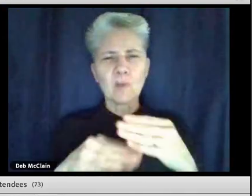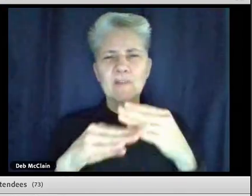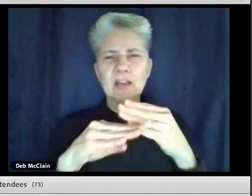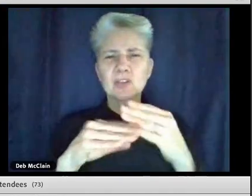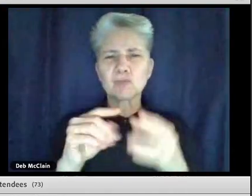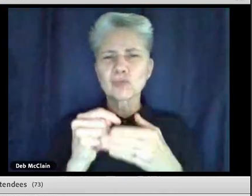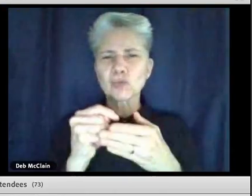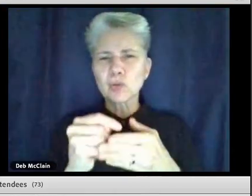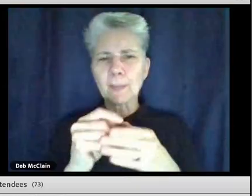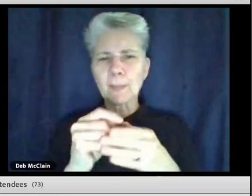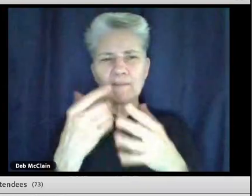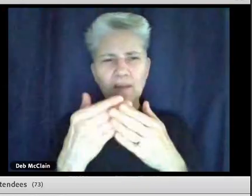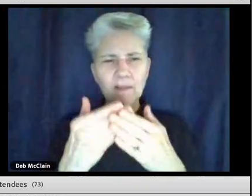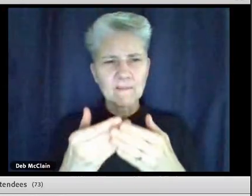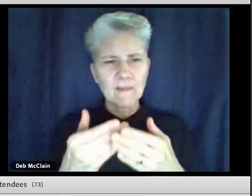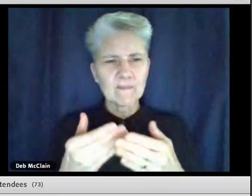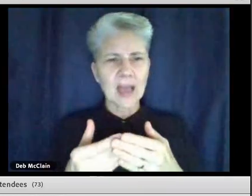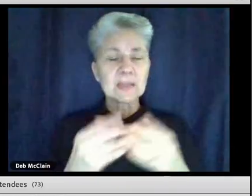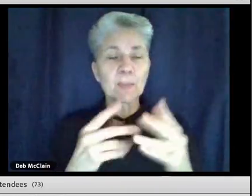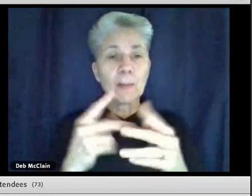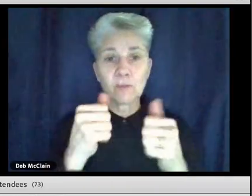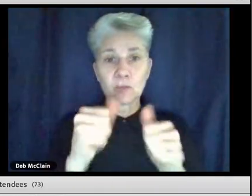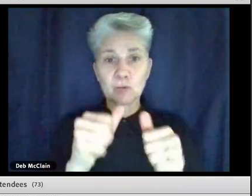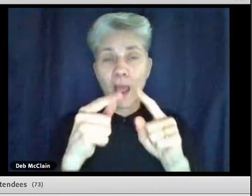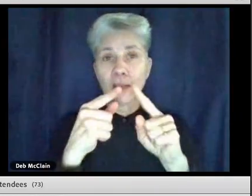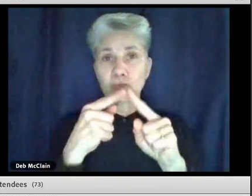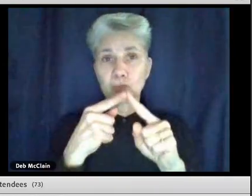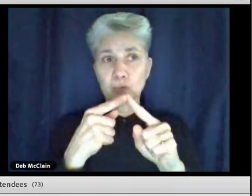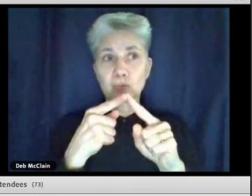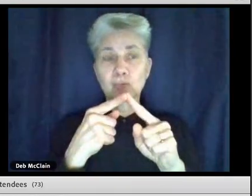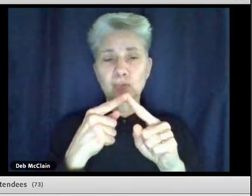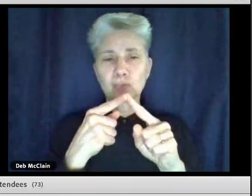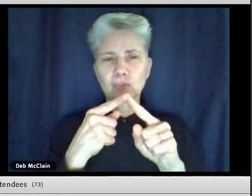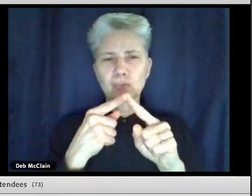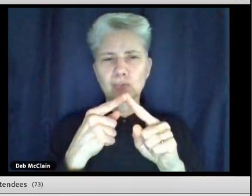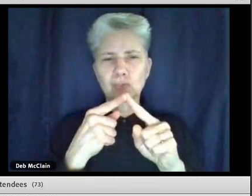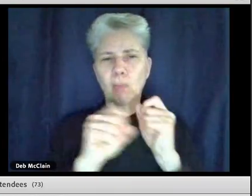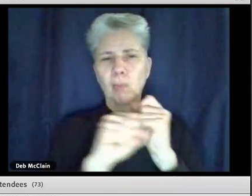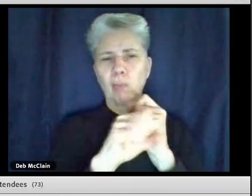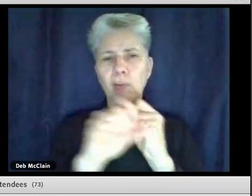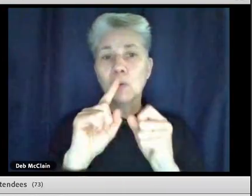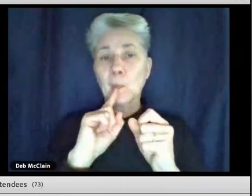Prevention and Treatments, all, you know, all these facts that people have tried to push as being real.